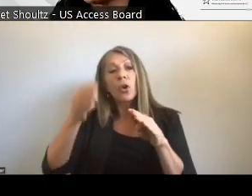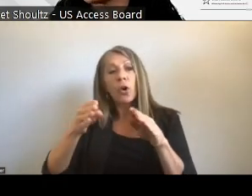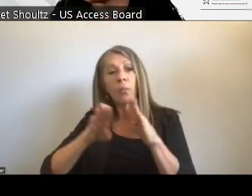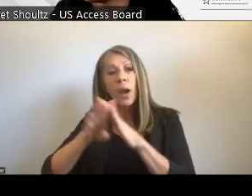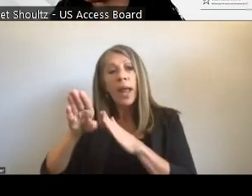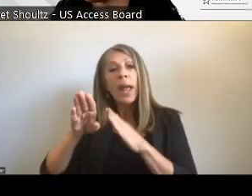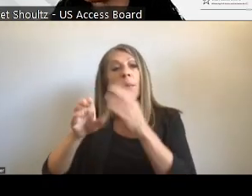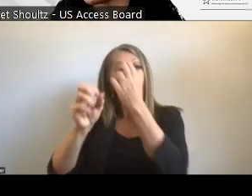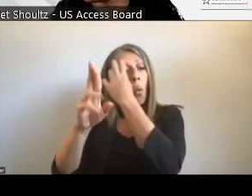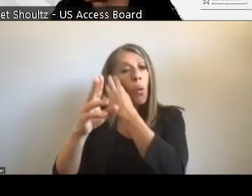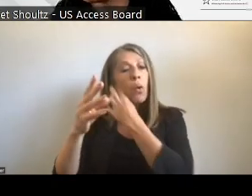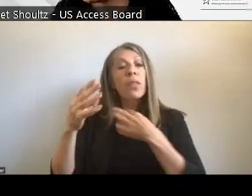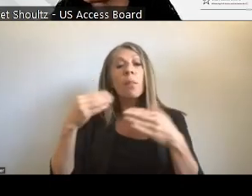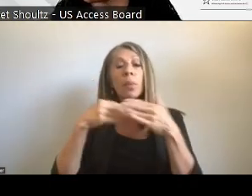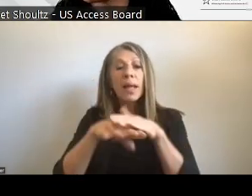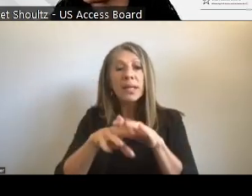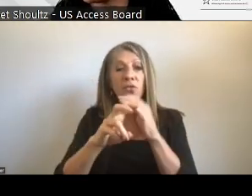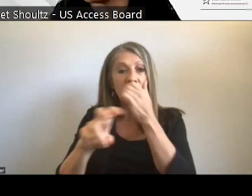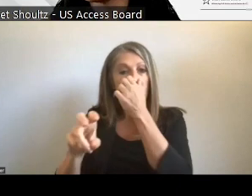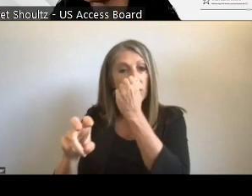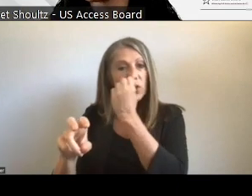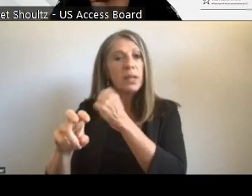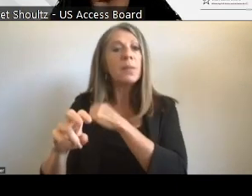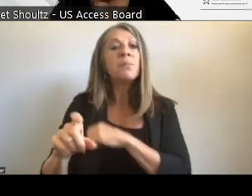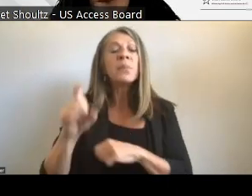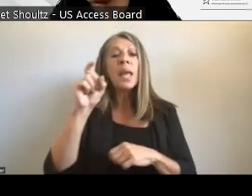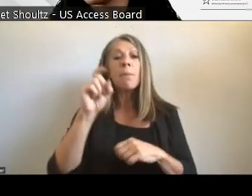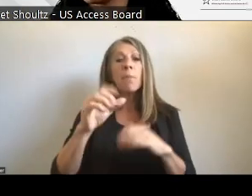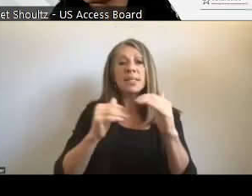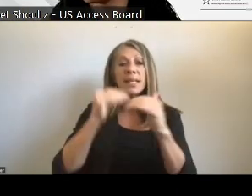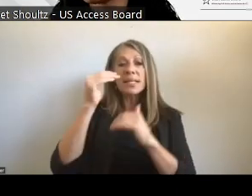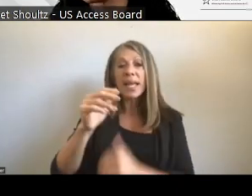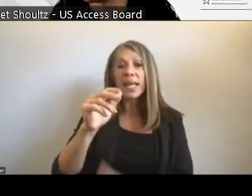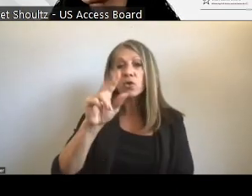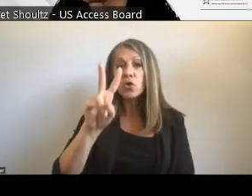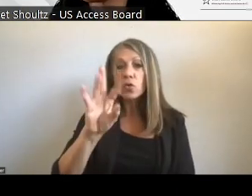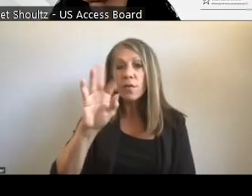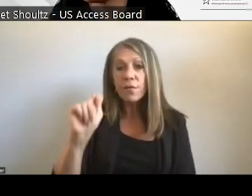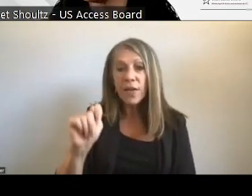That transitional space must extend at least two feet in the direction of pedestrian travel